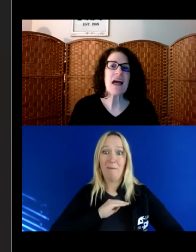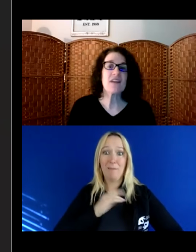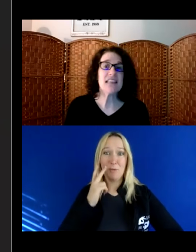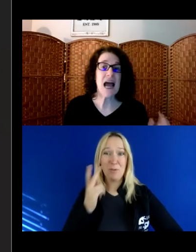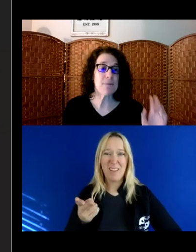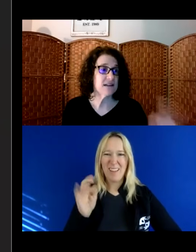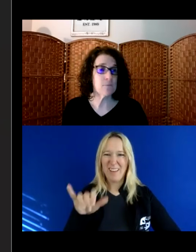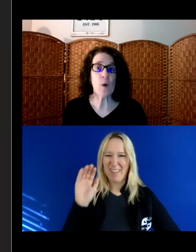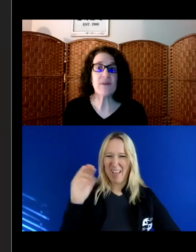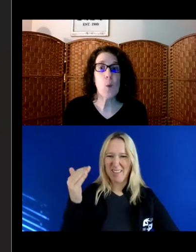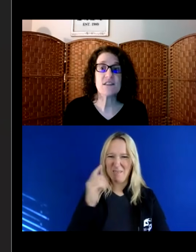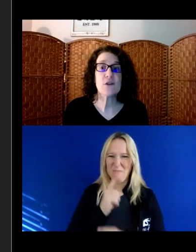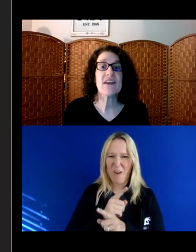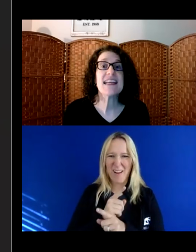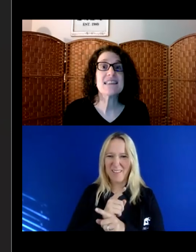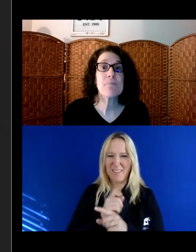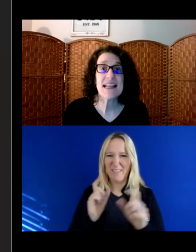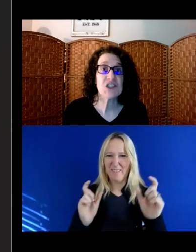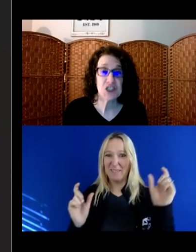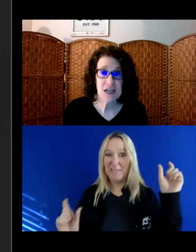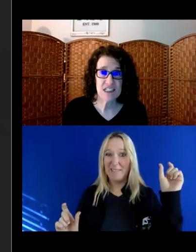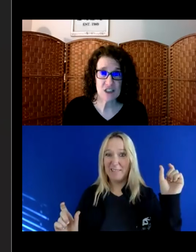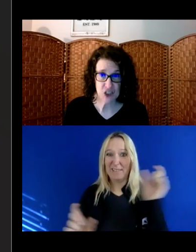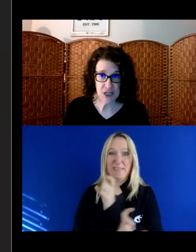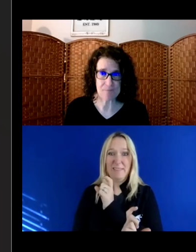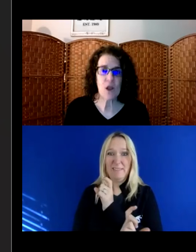This happened more than once on the "Kids Baking Championship."